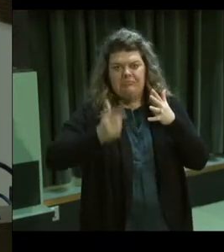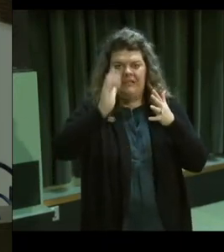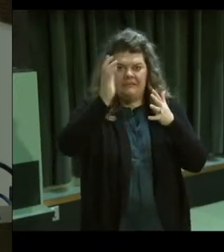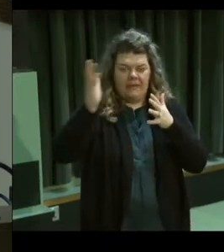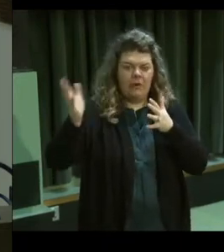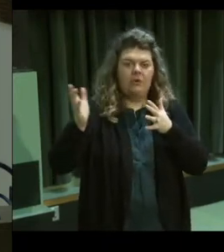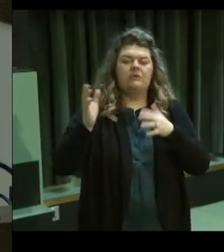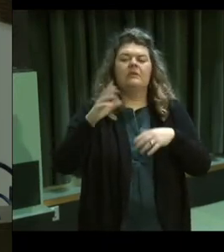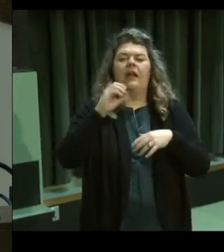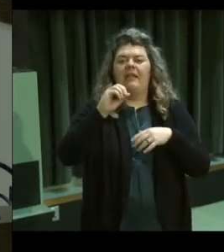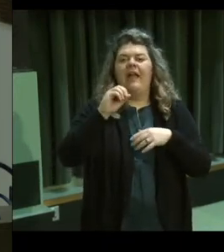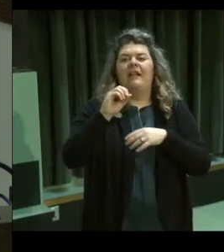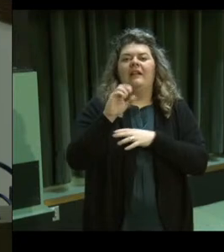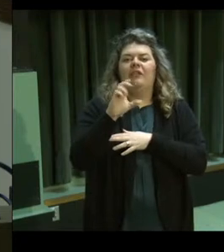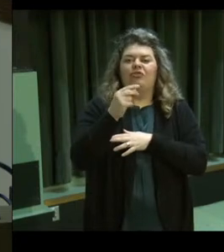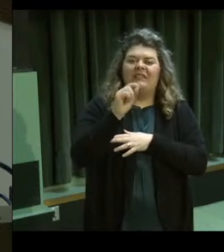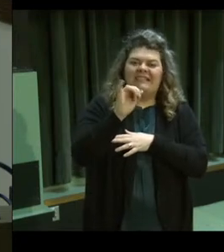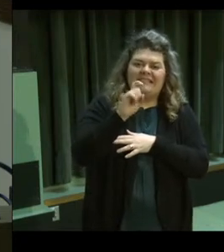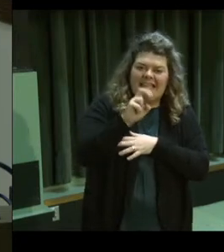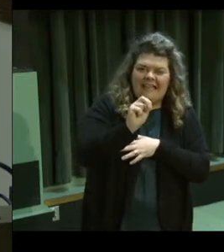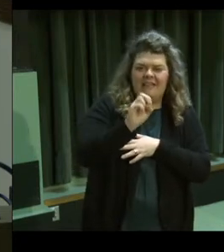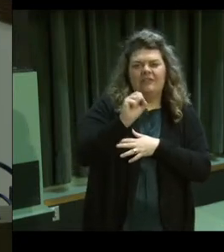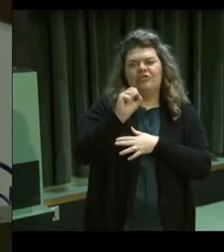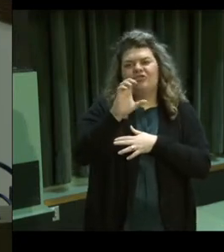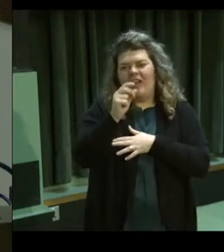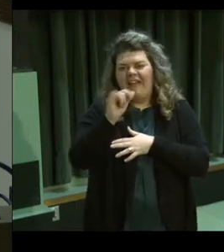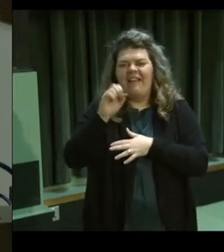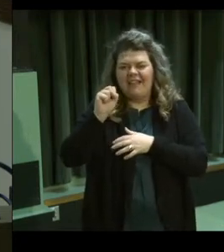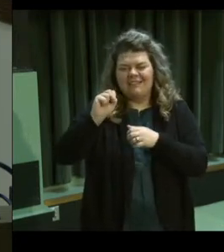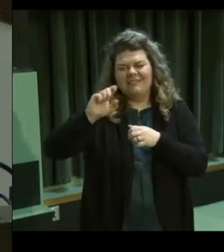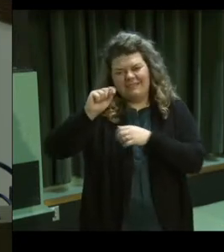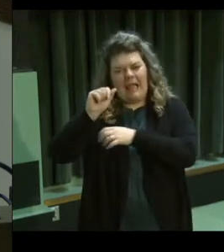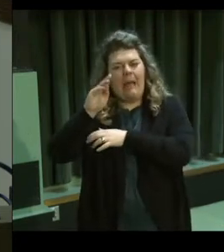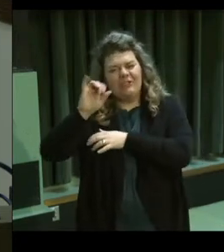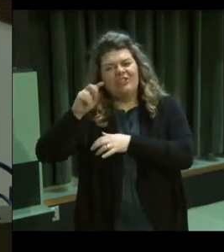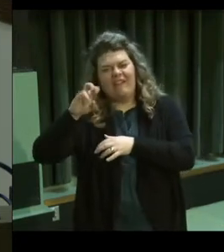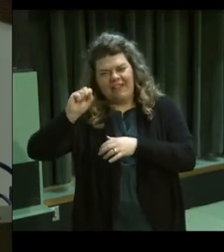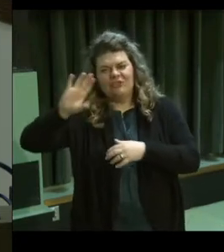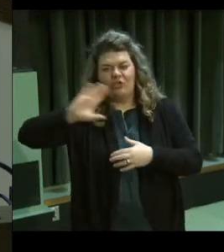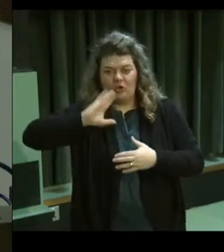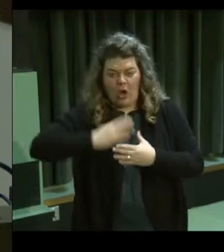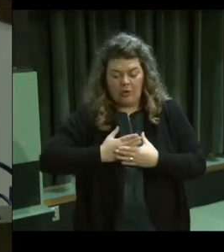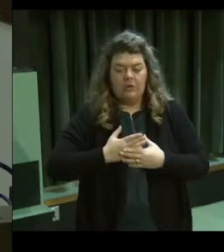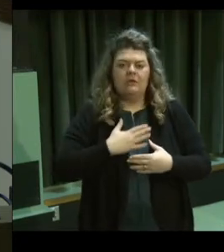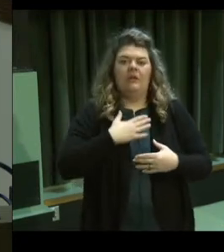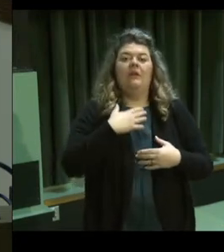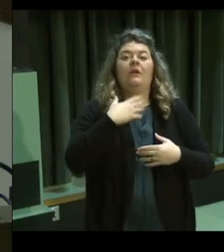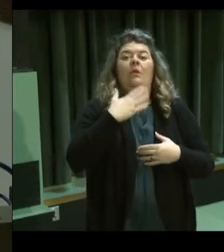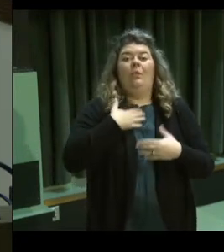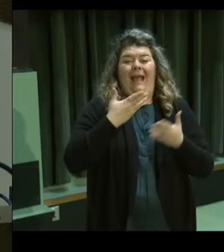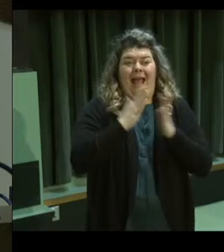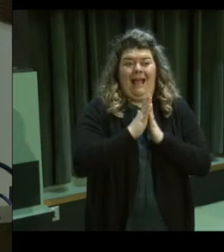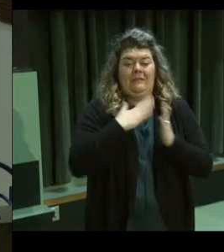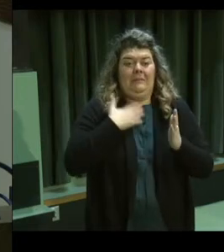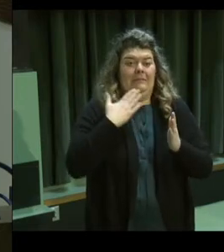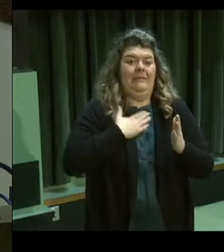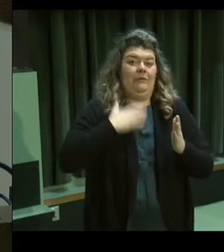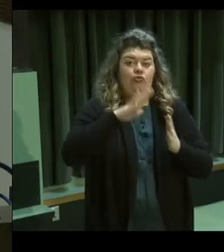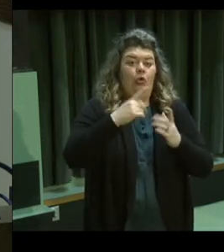Christine Chavez, daughter of Cesar Chavez, as well as other leaders across campus. We ask